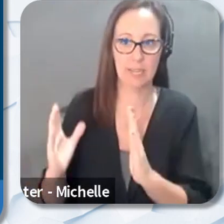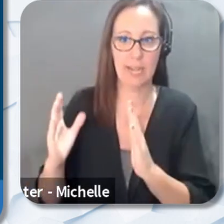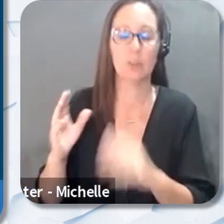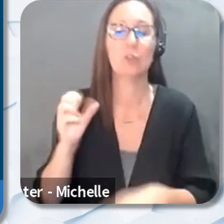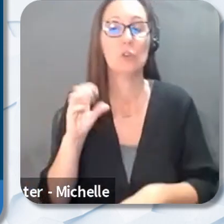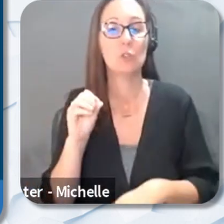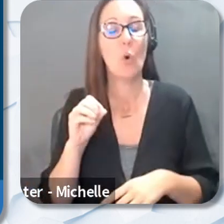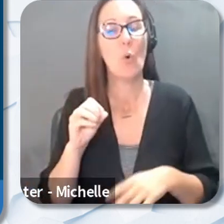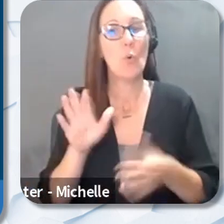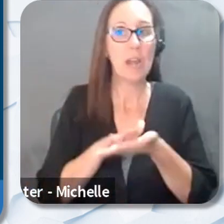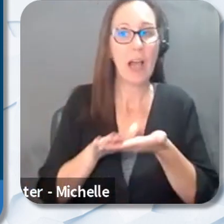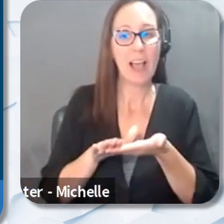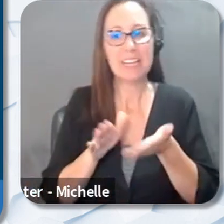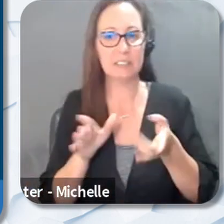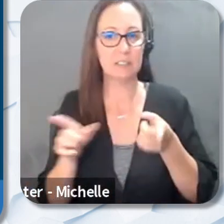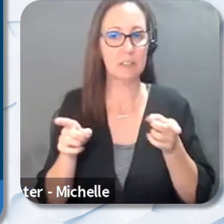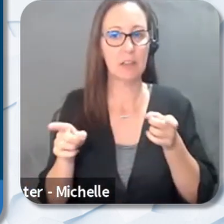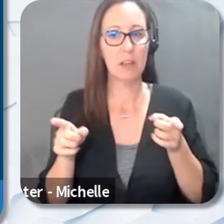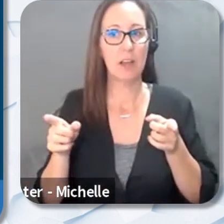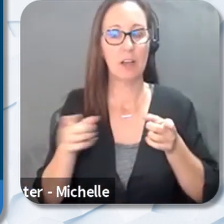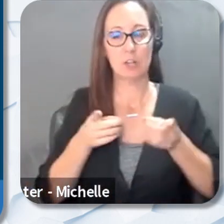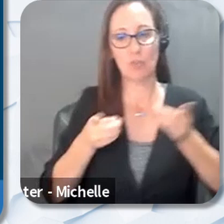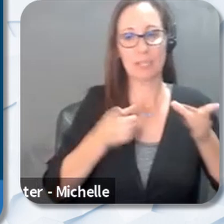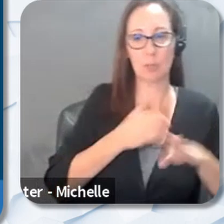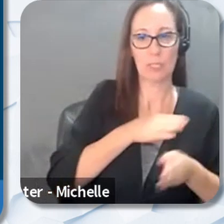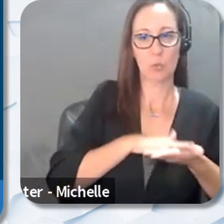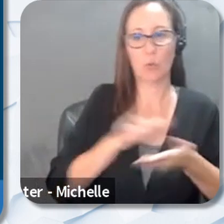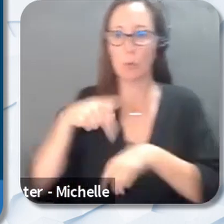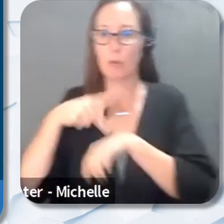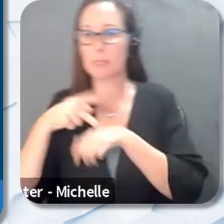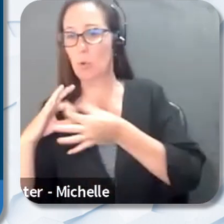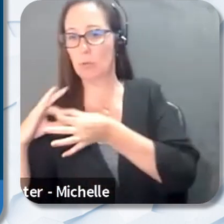it's kind of Nice in the sense that the Director of preschools and the principal collaborate and.